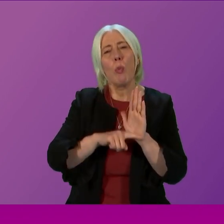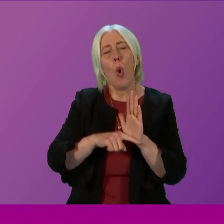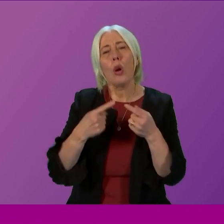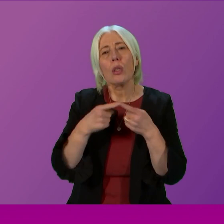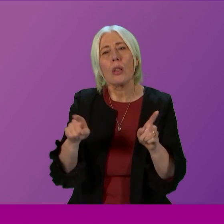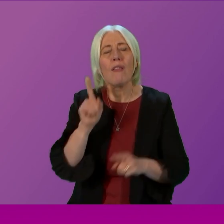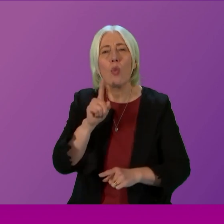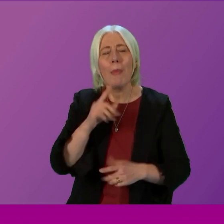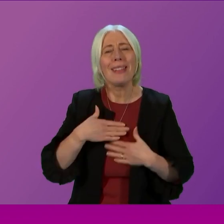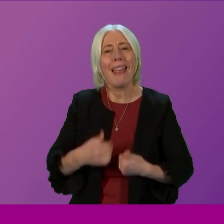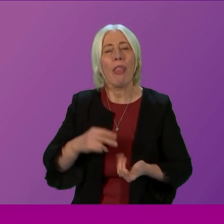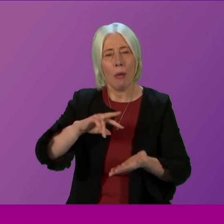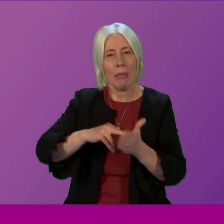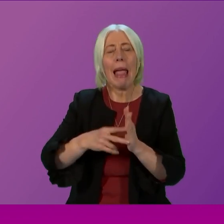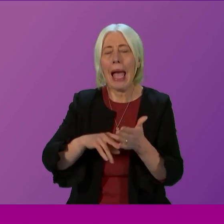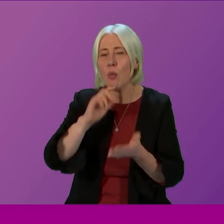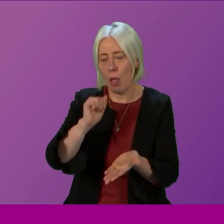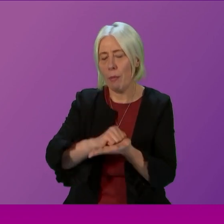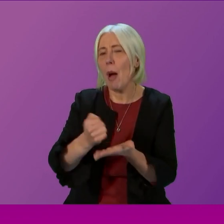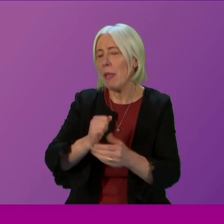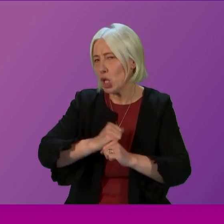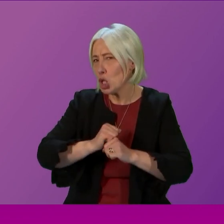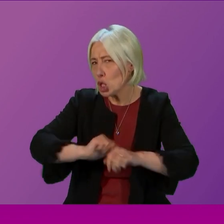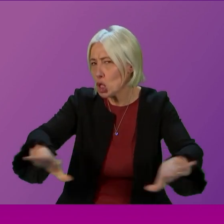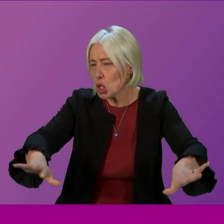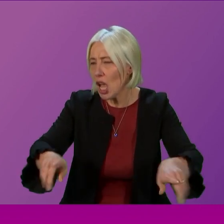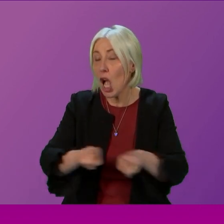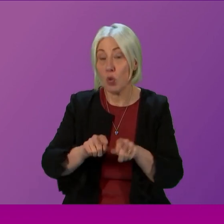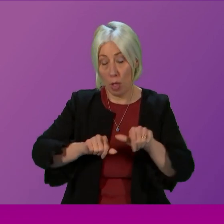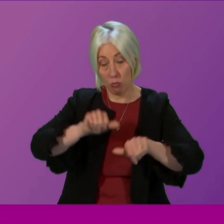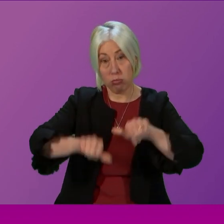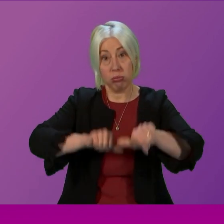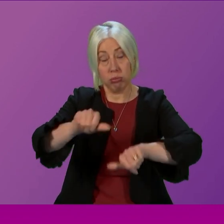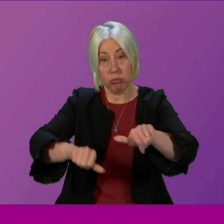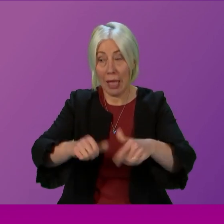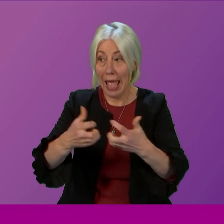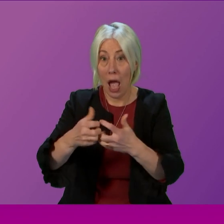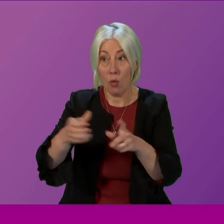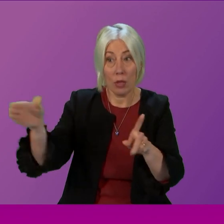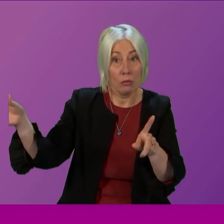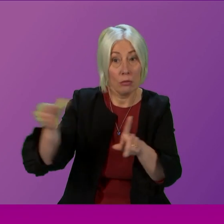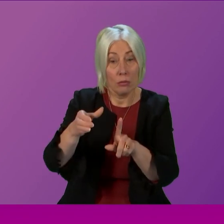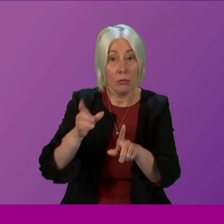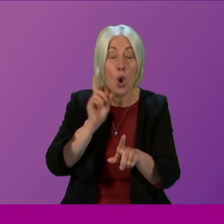women’s health plan, and we are making progress with the appointment of a women’s health champion.